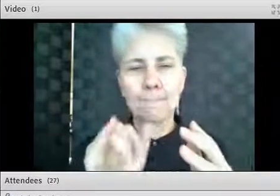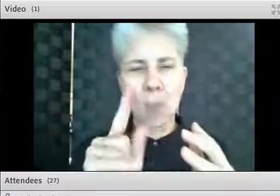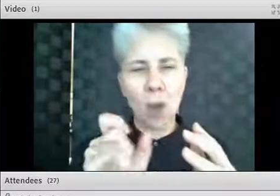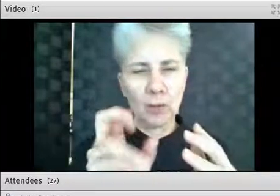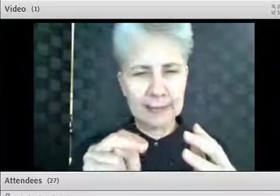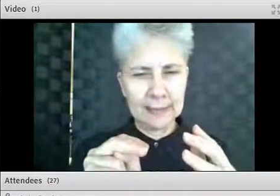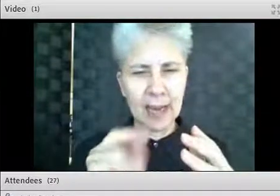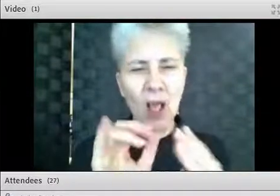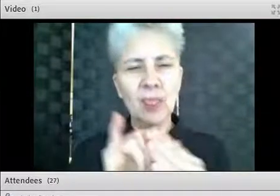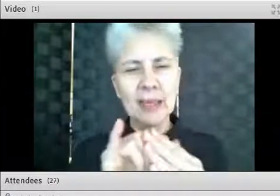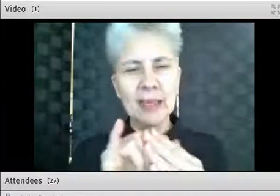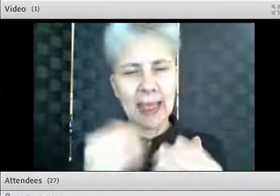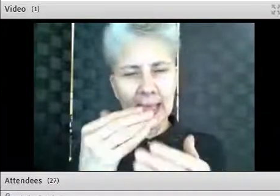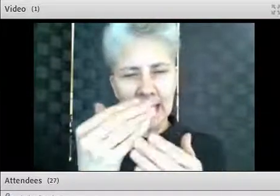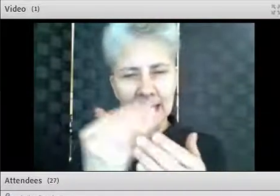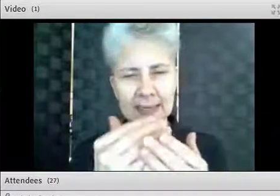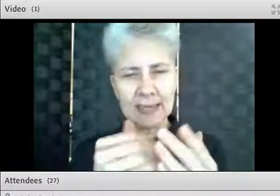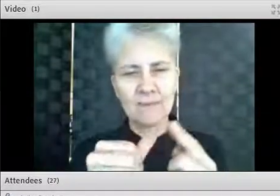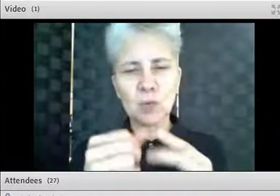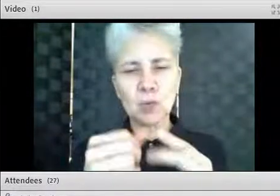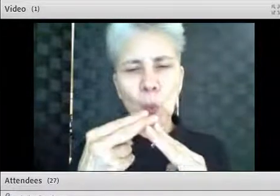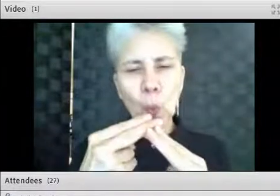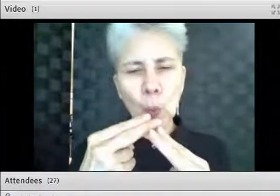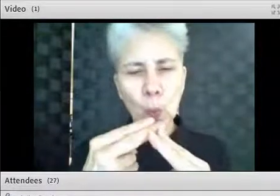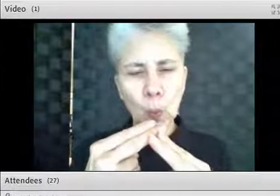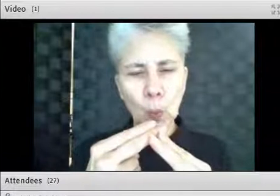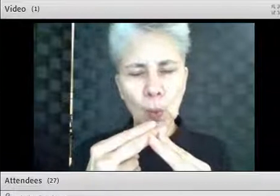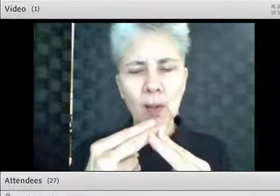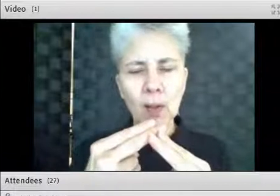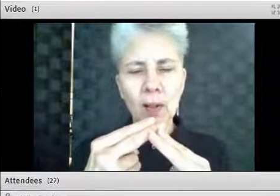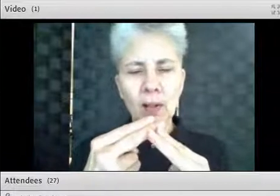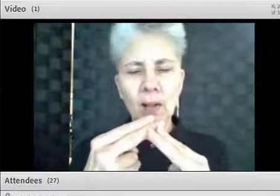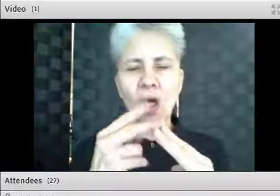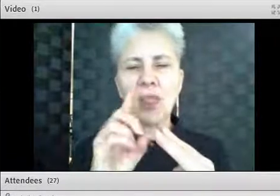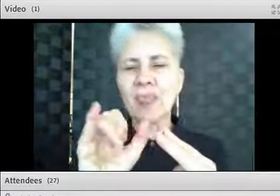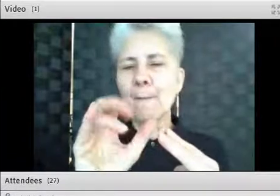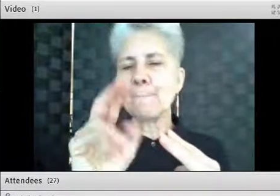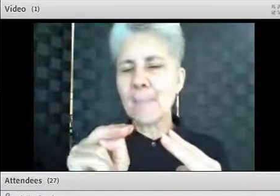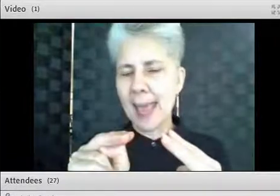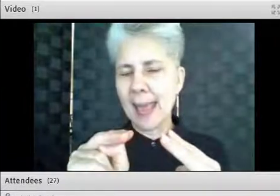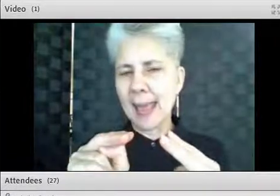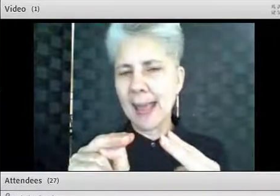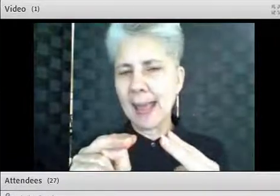He is what's called the main entry for this work. We'll talk more about this in a moment,